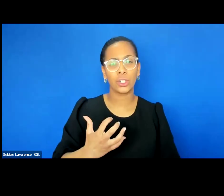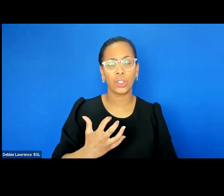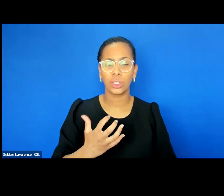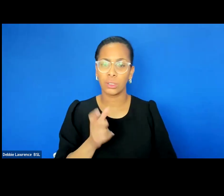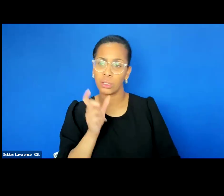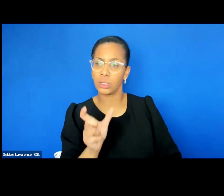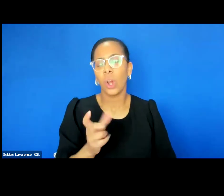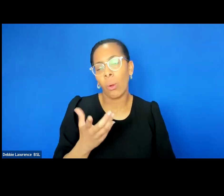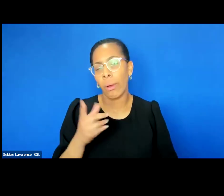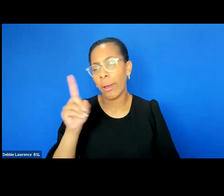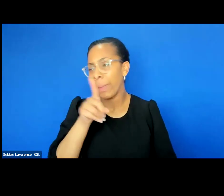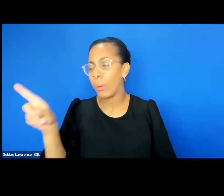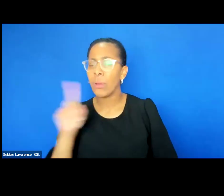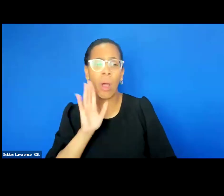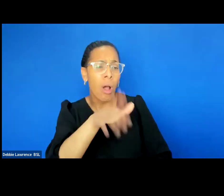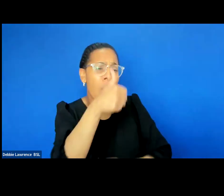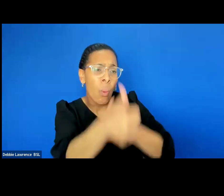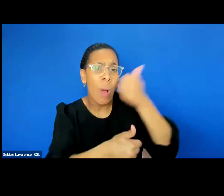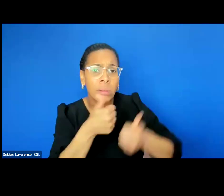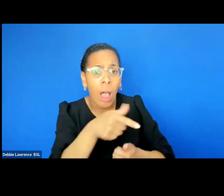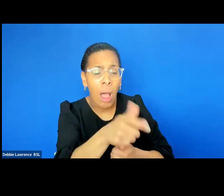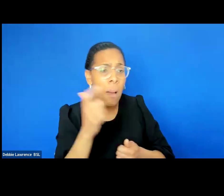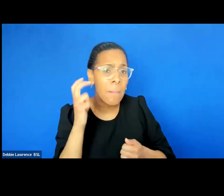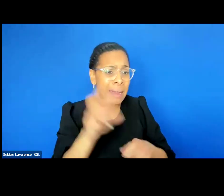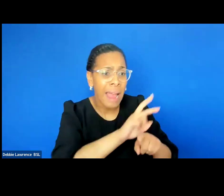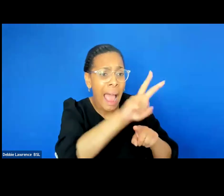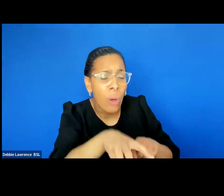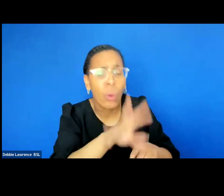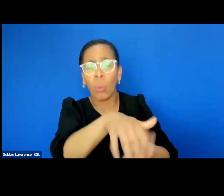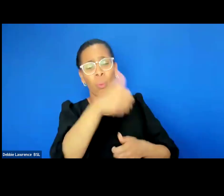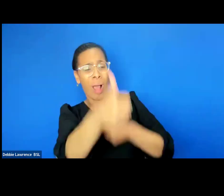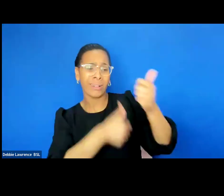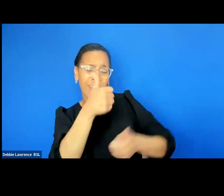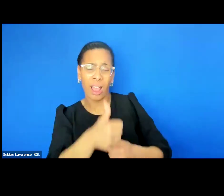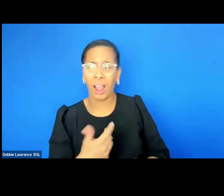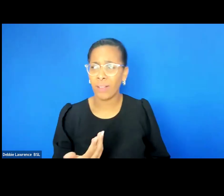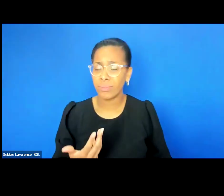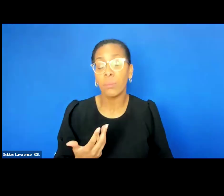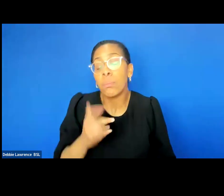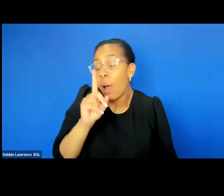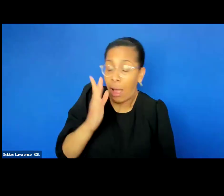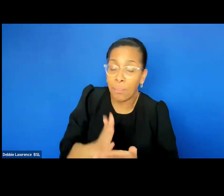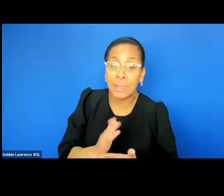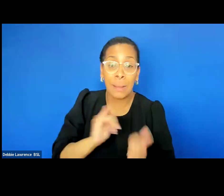brave just for getting out of bed or although I do think sometimes getting into my clothes by myself is a Everest feat.